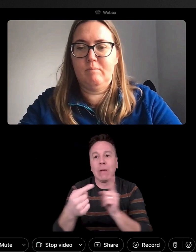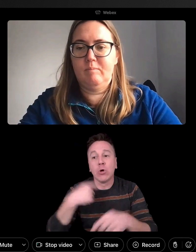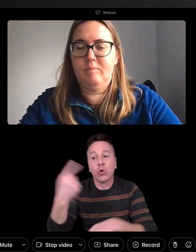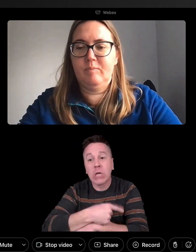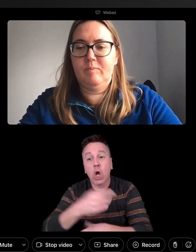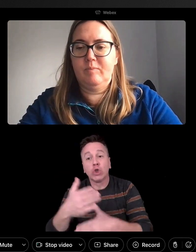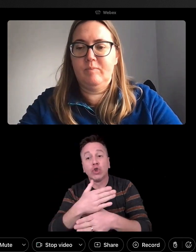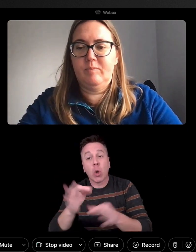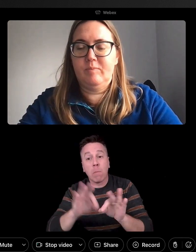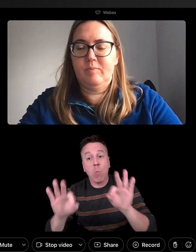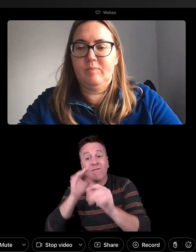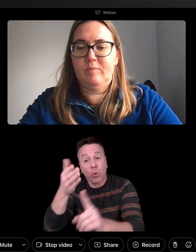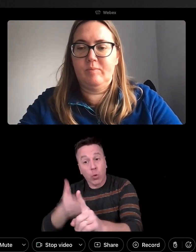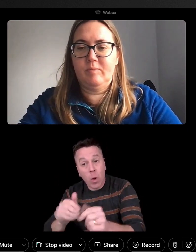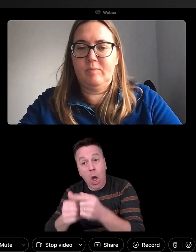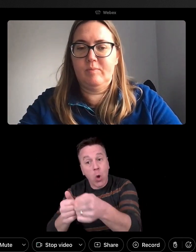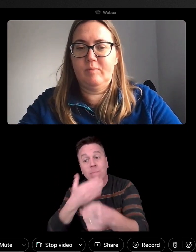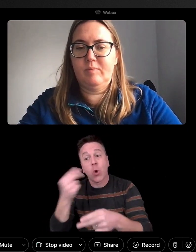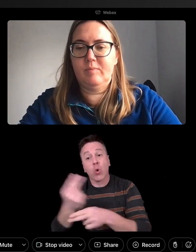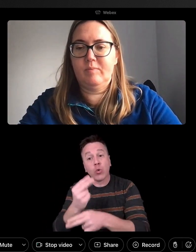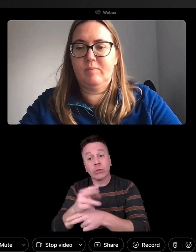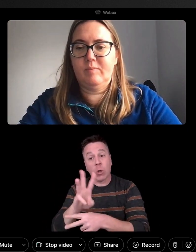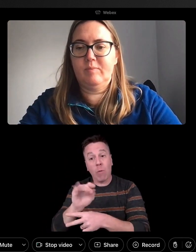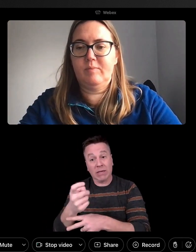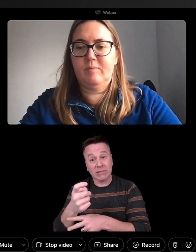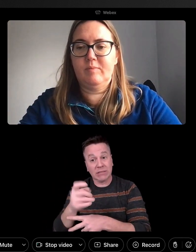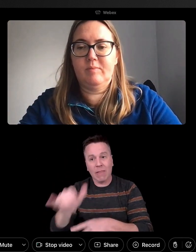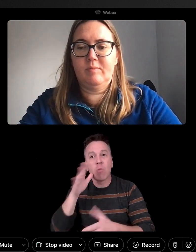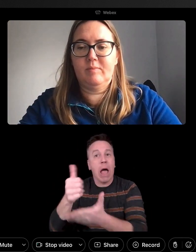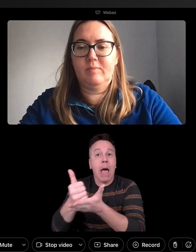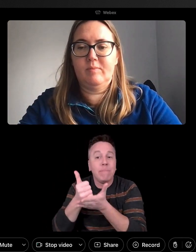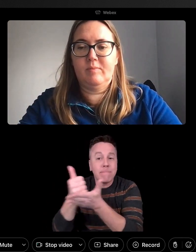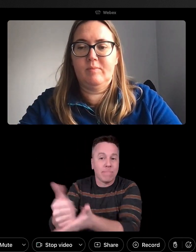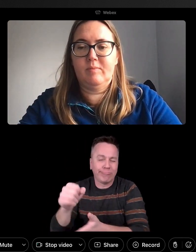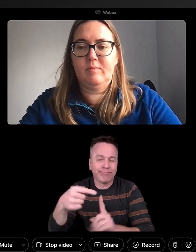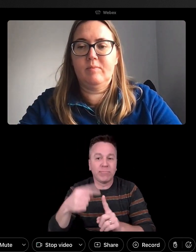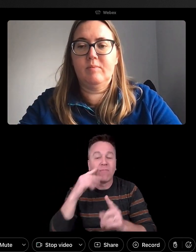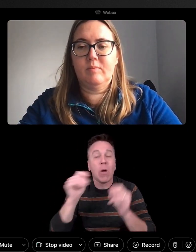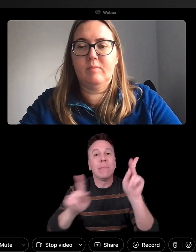to you, how you best use Webex. I think this will be helpful for people who want to better